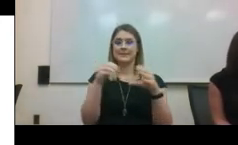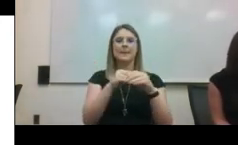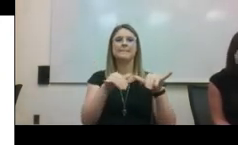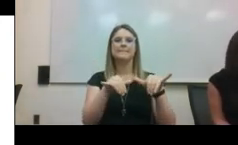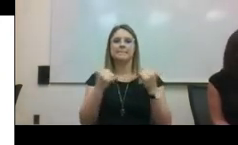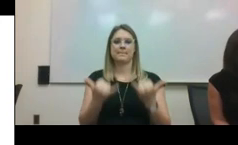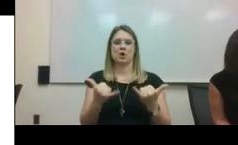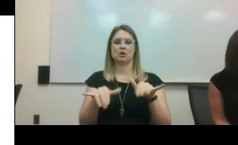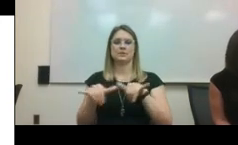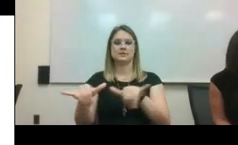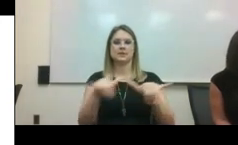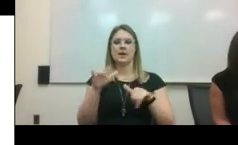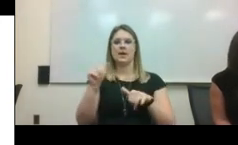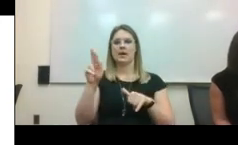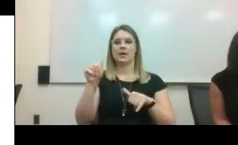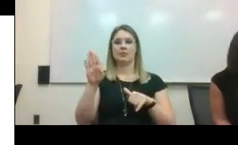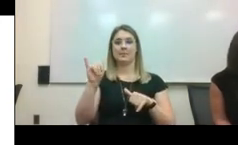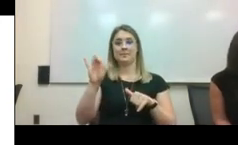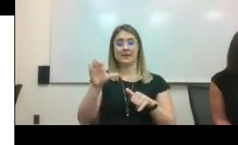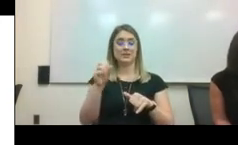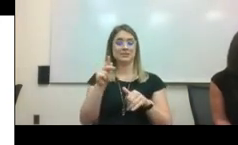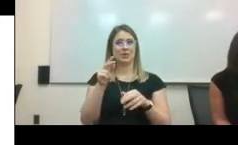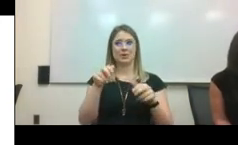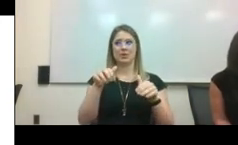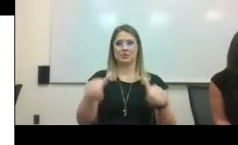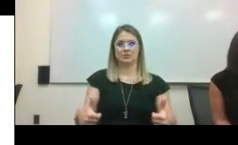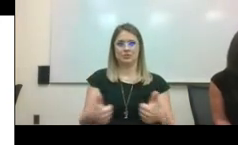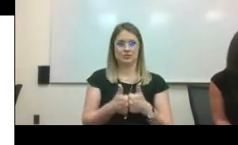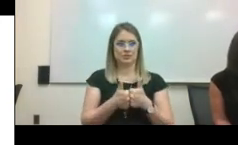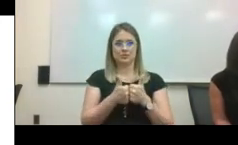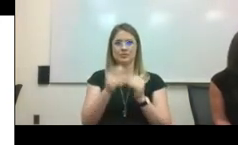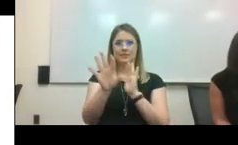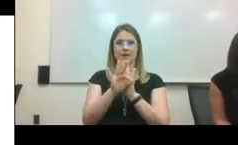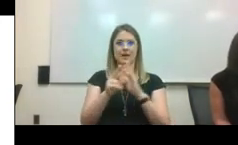So, it was really difficult for us to have people who could actually become the assessor.